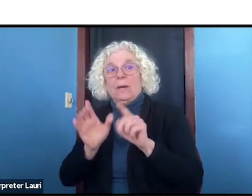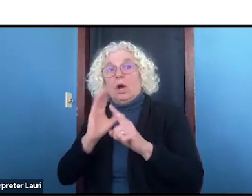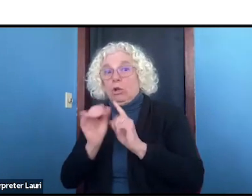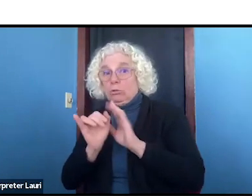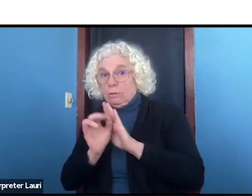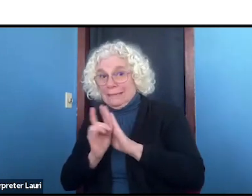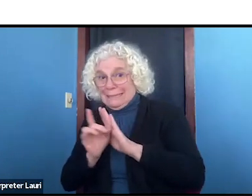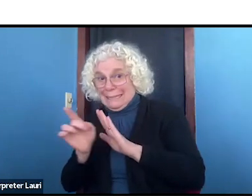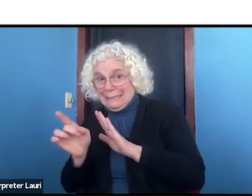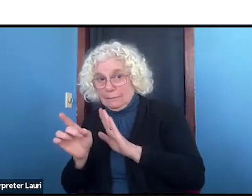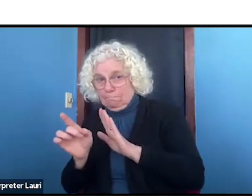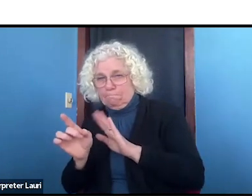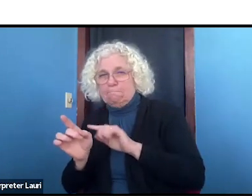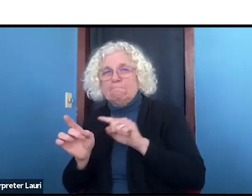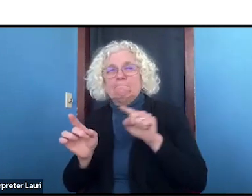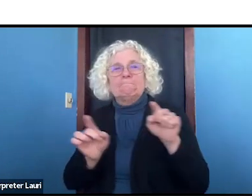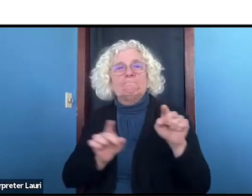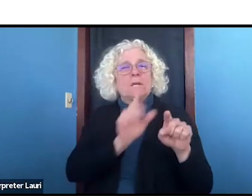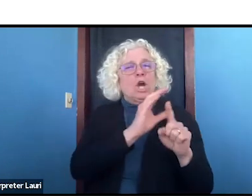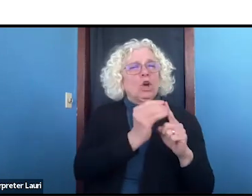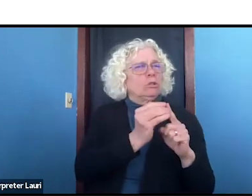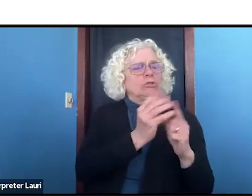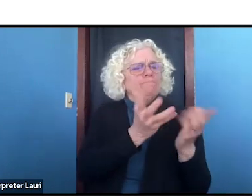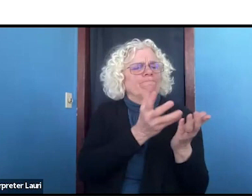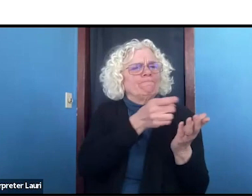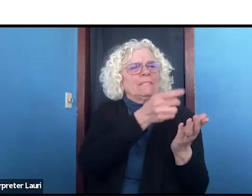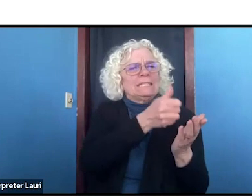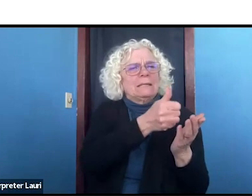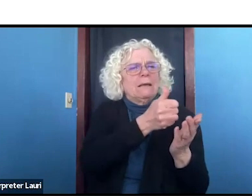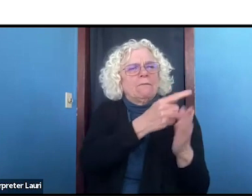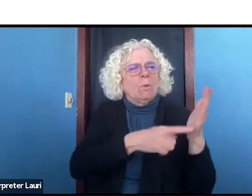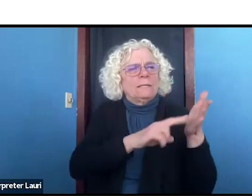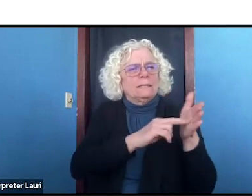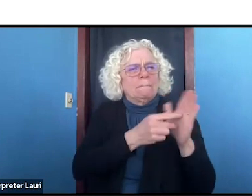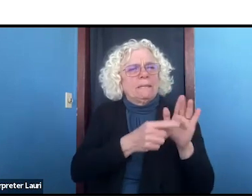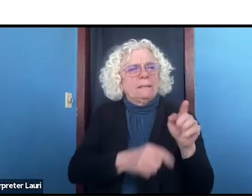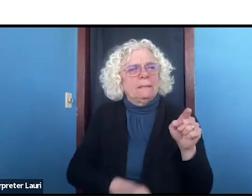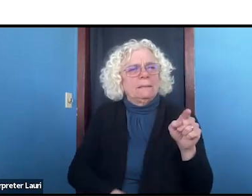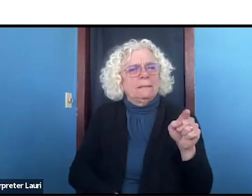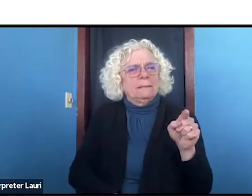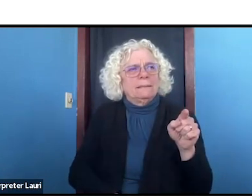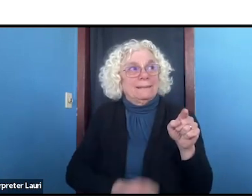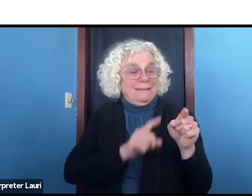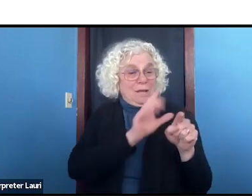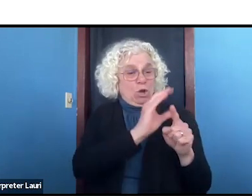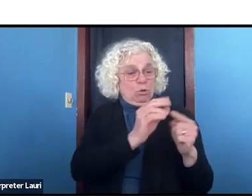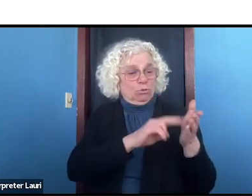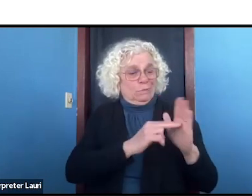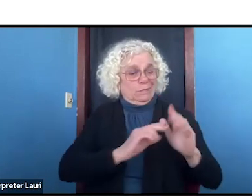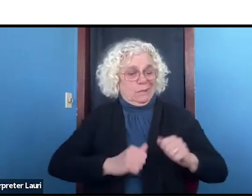and more about what culture is. It is how we live life.